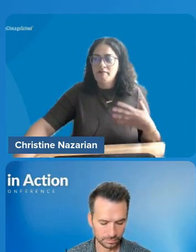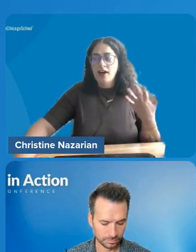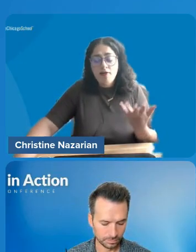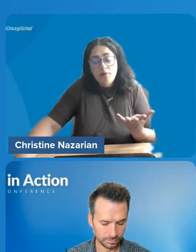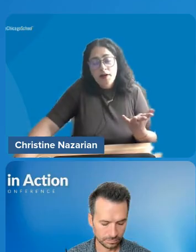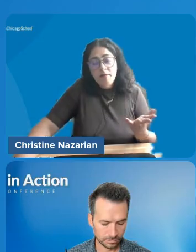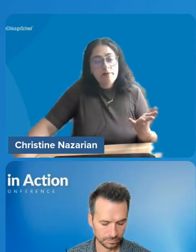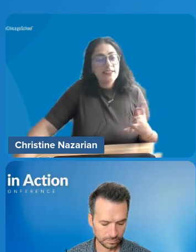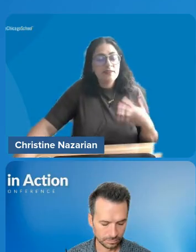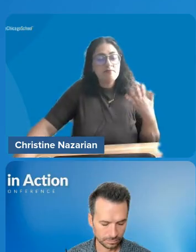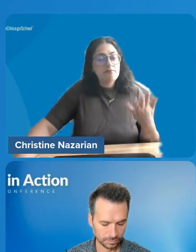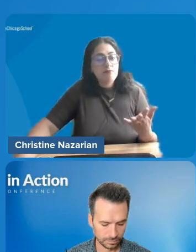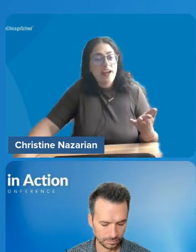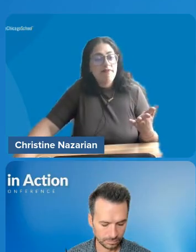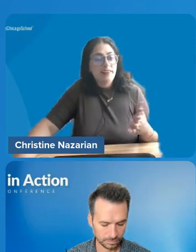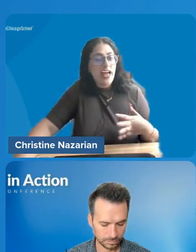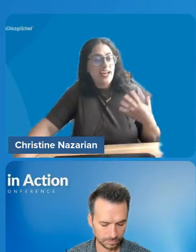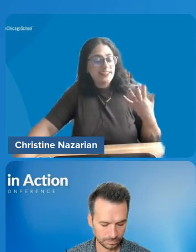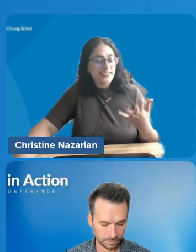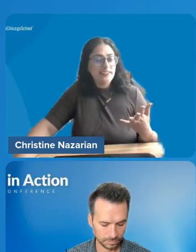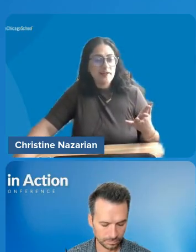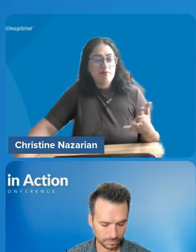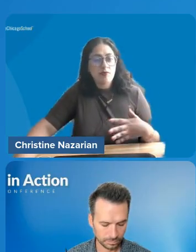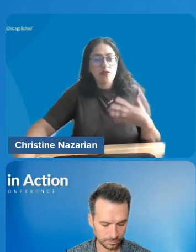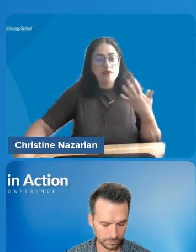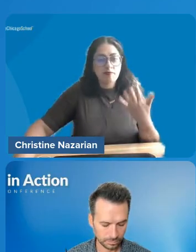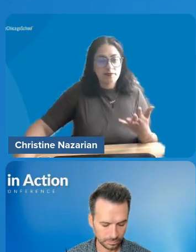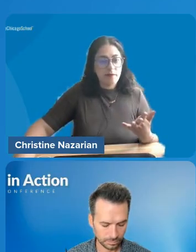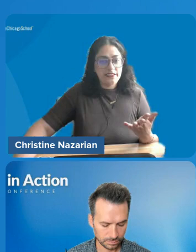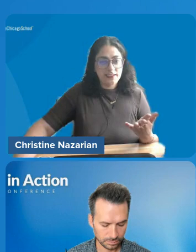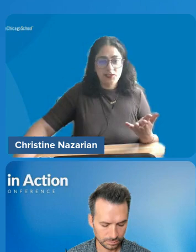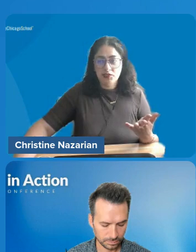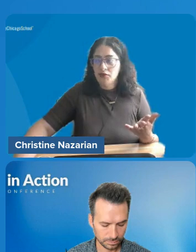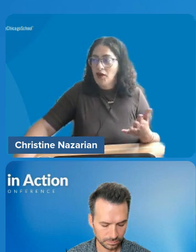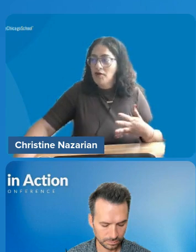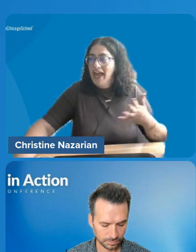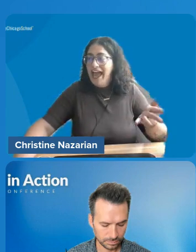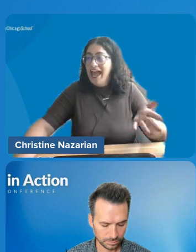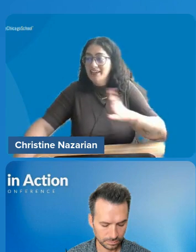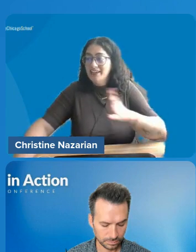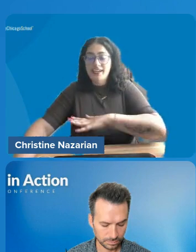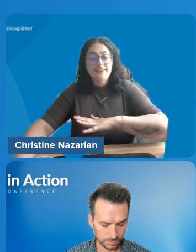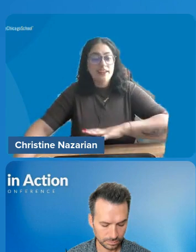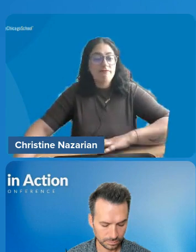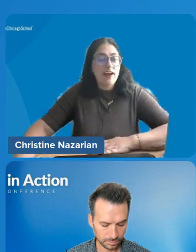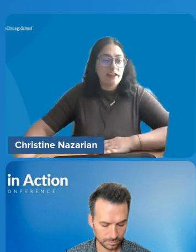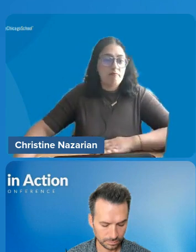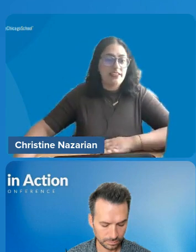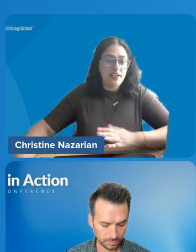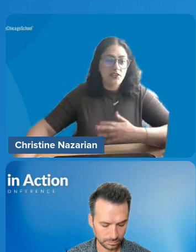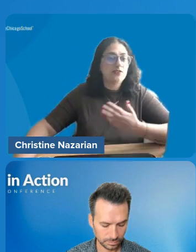what are maybe some red flags, things to improve, spaces to grow. And it does give recommendations to